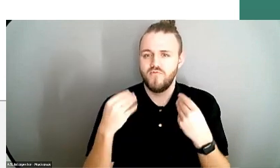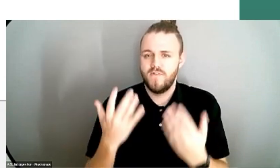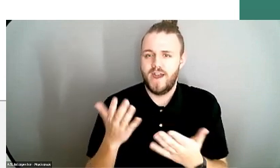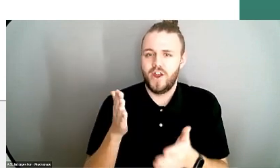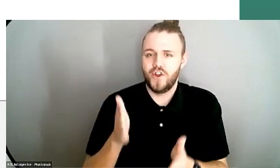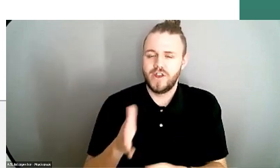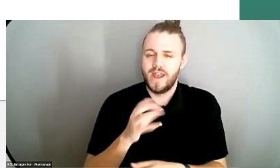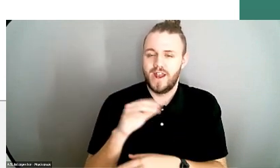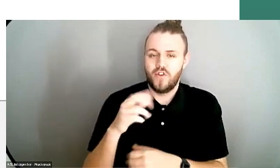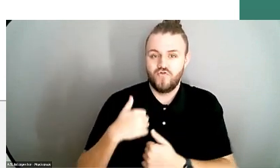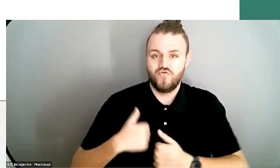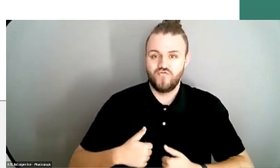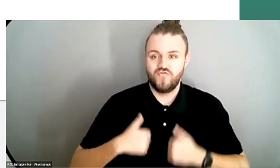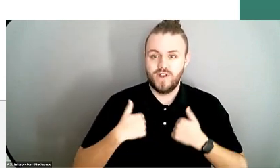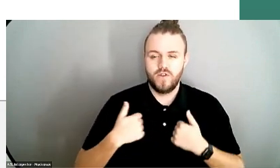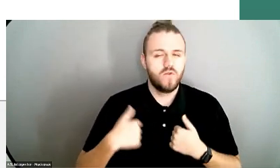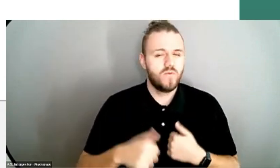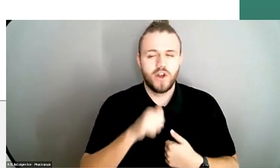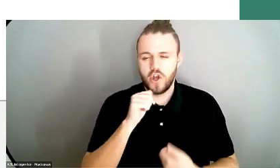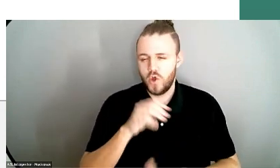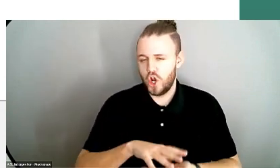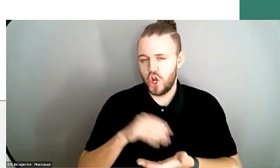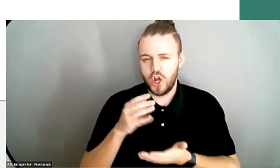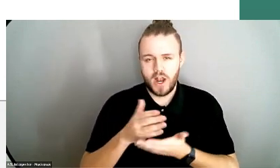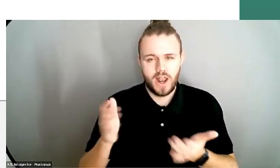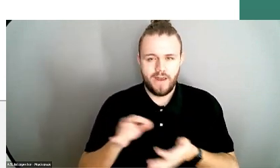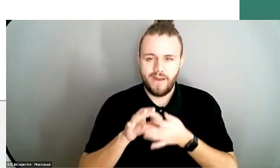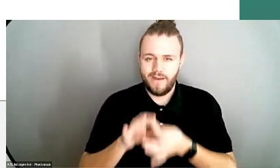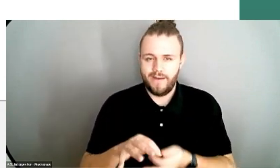we don't learn a lot about sexual health and